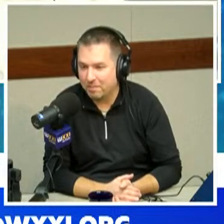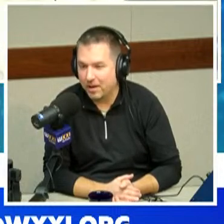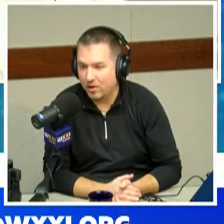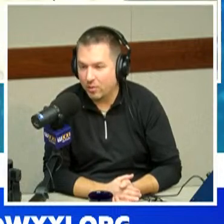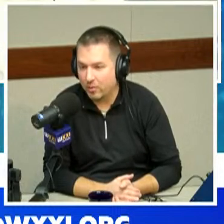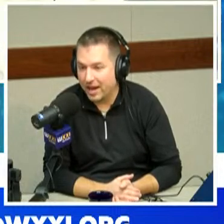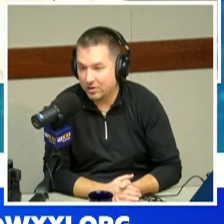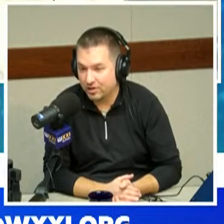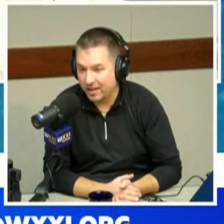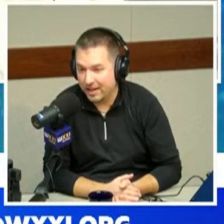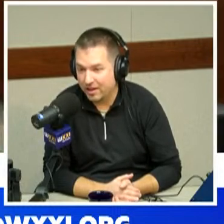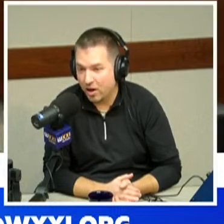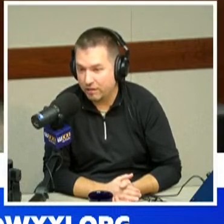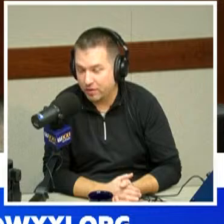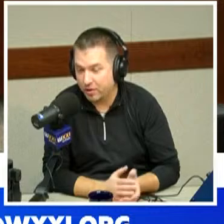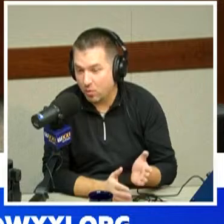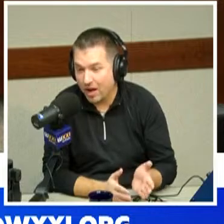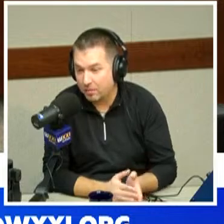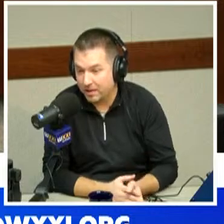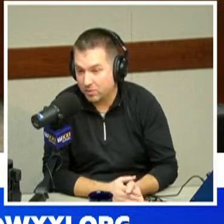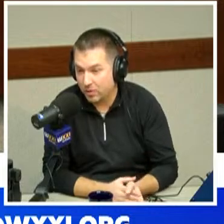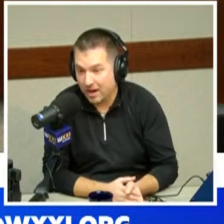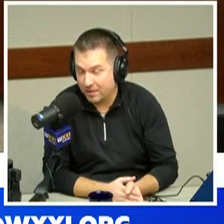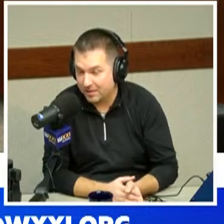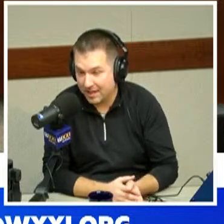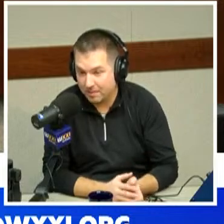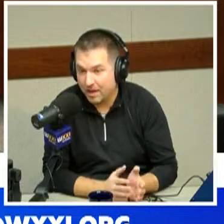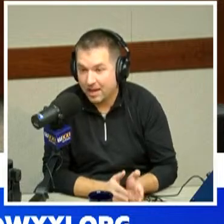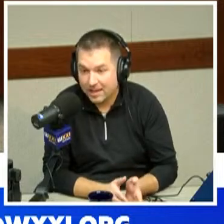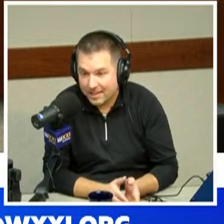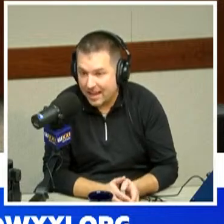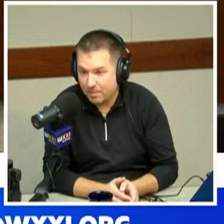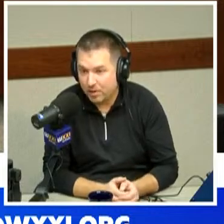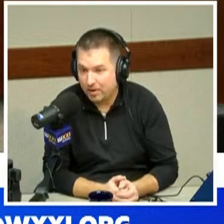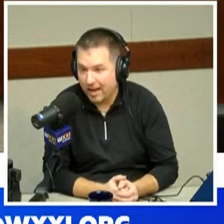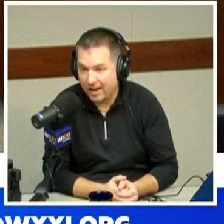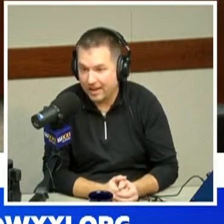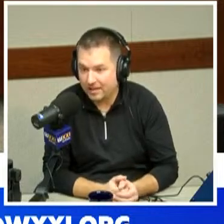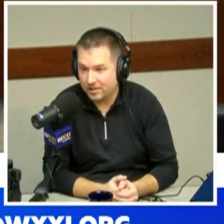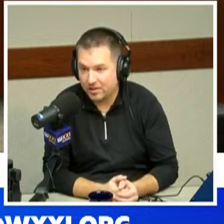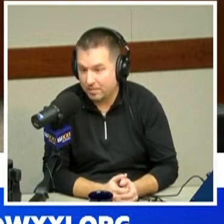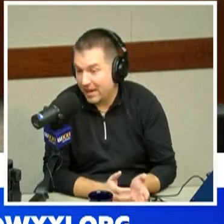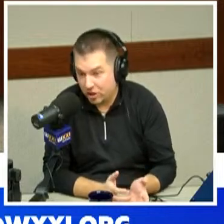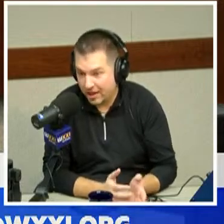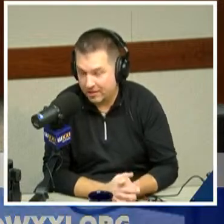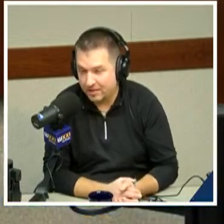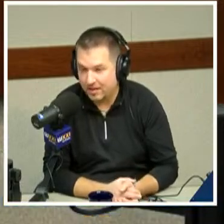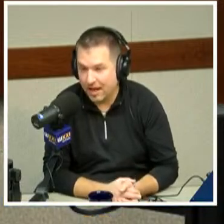but we actually hit it off really well because we were at the same table and by chance and I